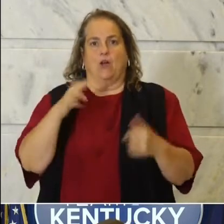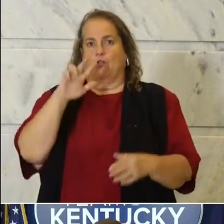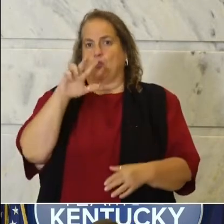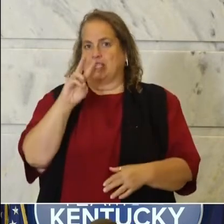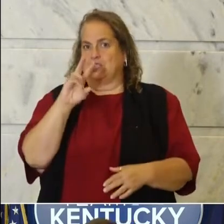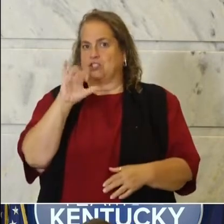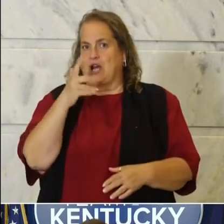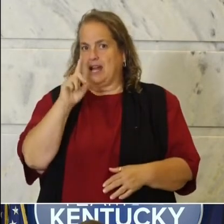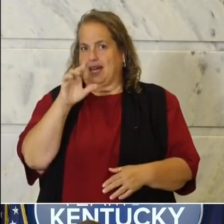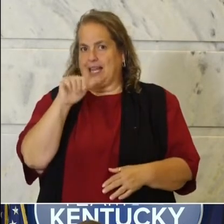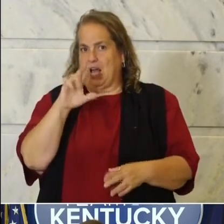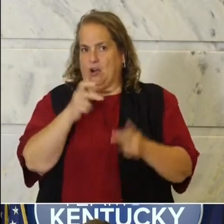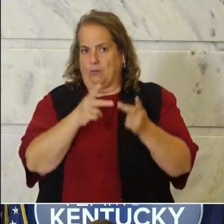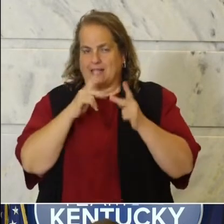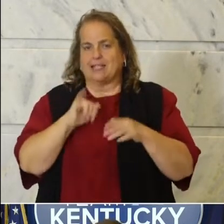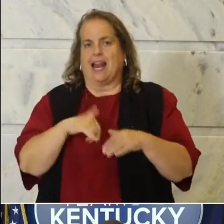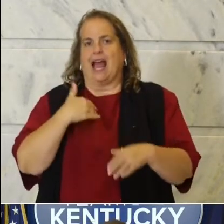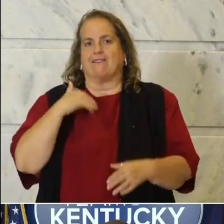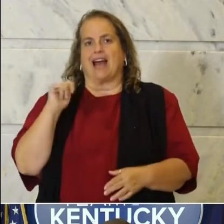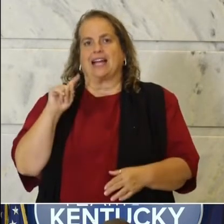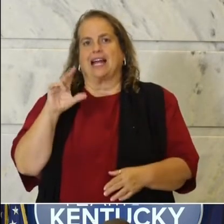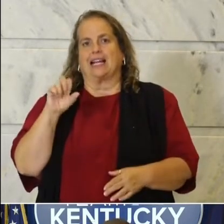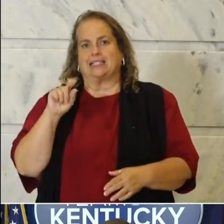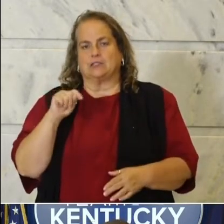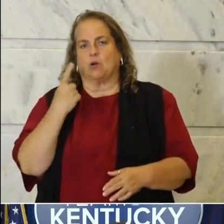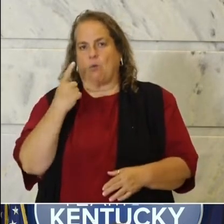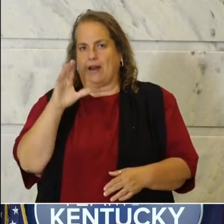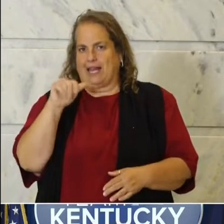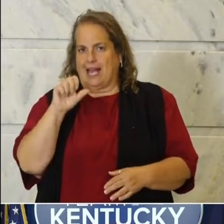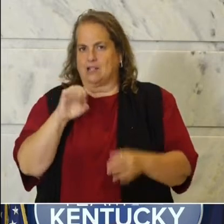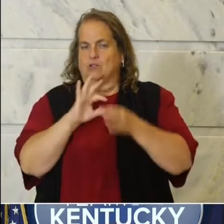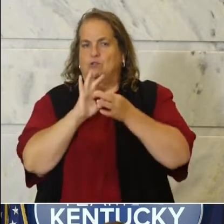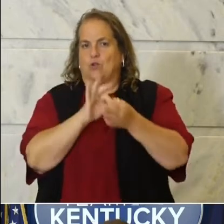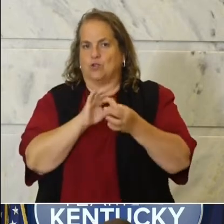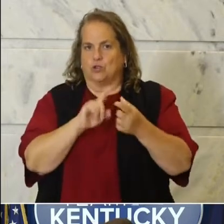know of that have at least one case associated with Cove in 19. It doesn't